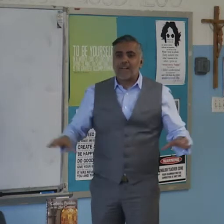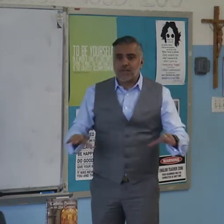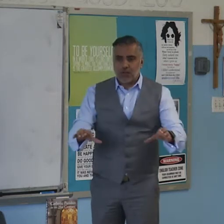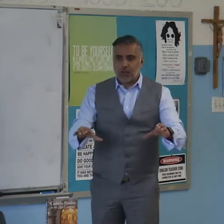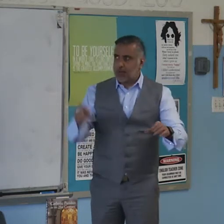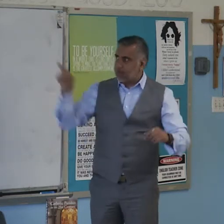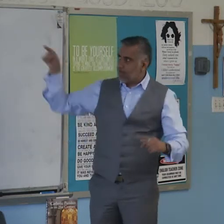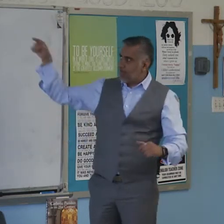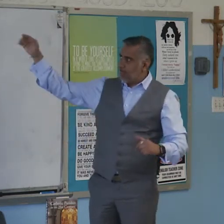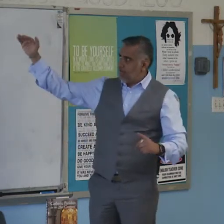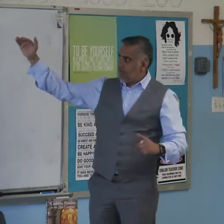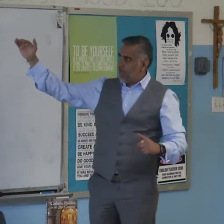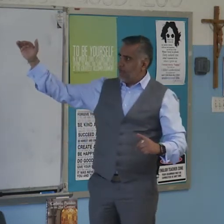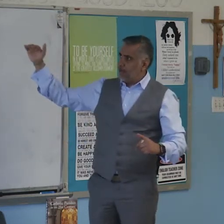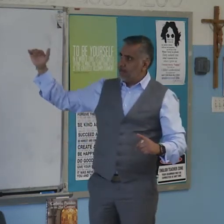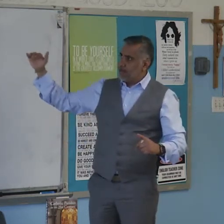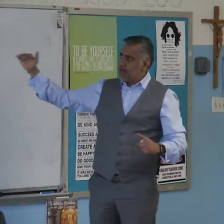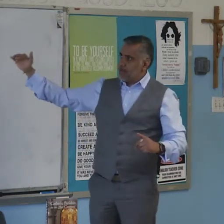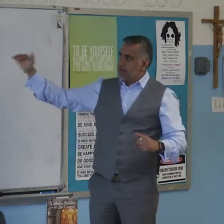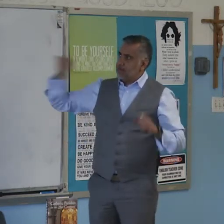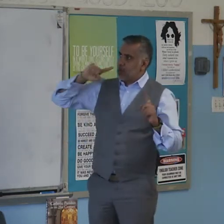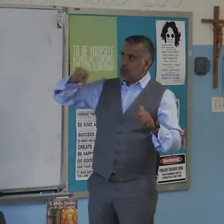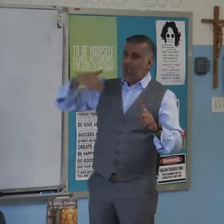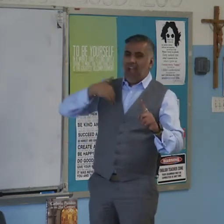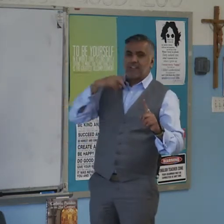area. Are the parishioners with disabilities who regularly participate in social